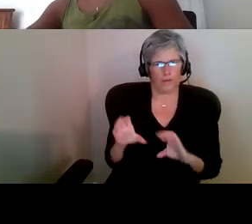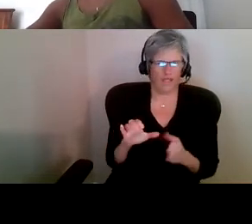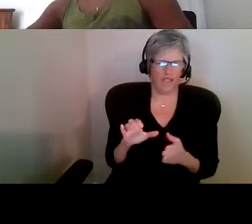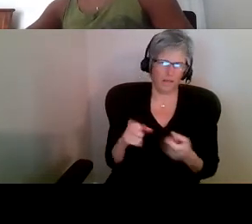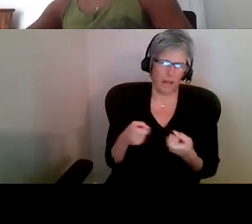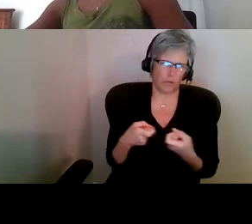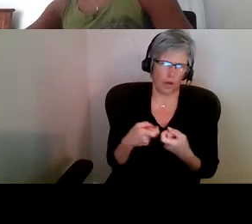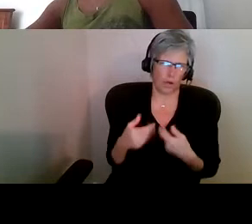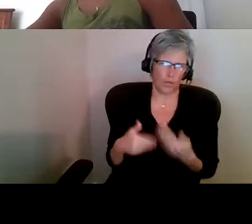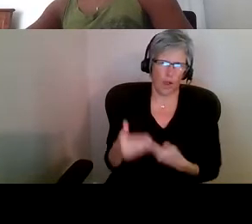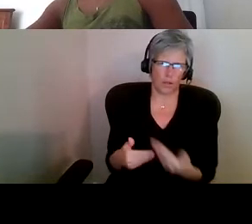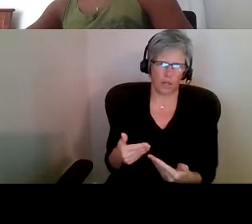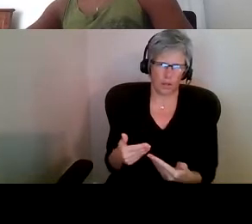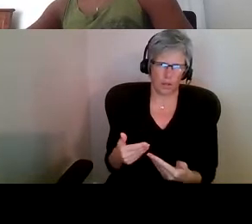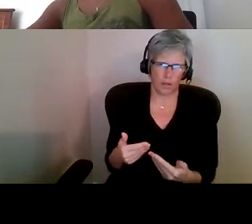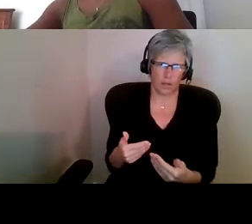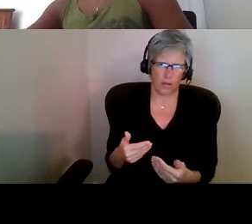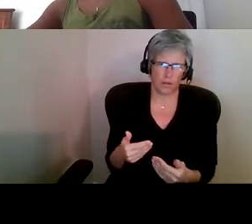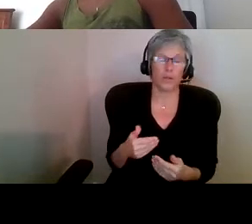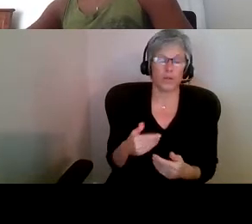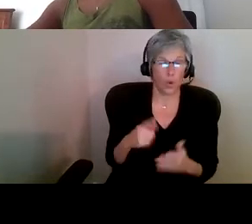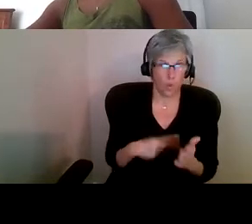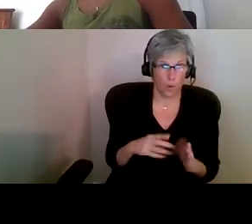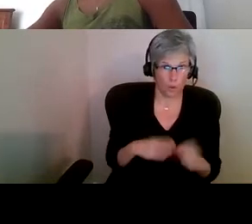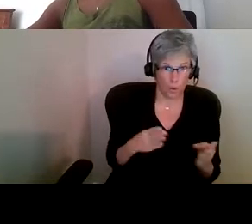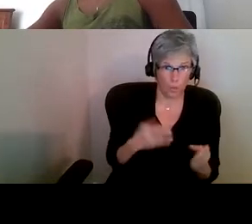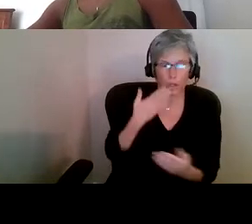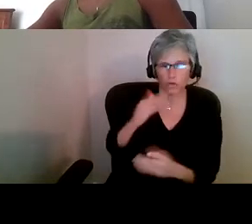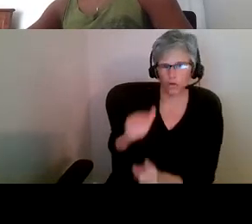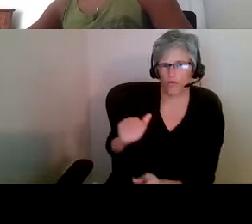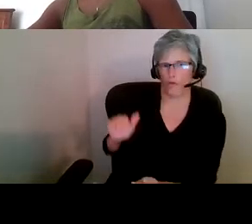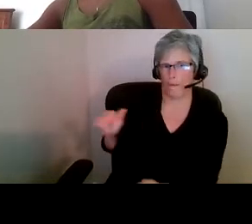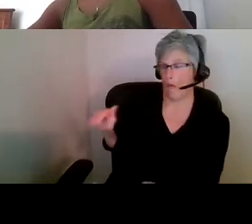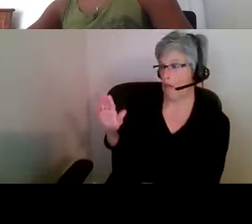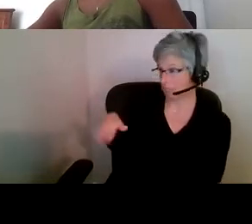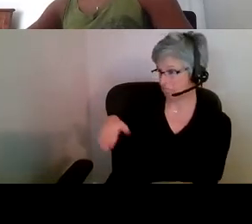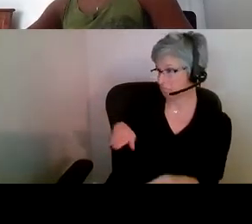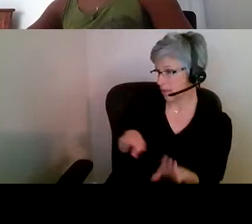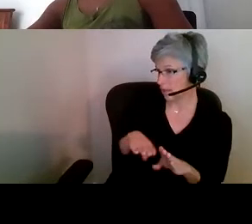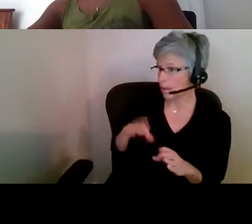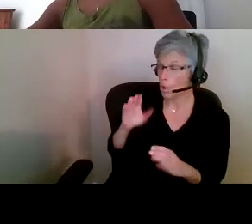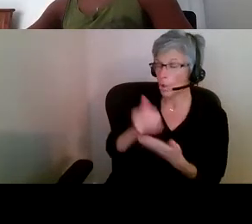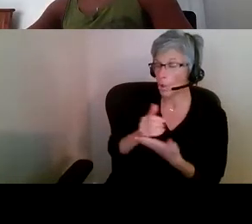it's always good then just to remind them, the course evaluation window is open and that